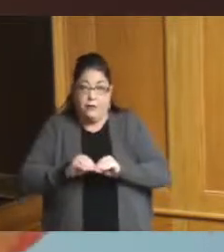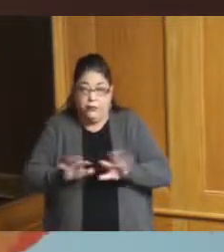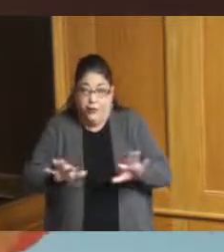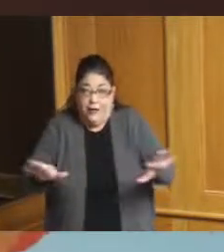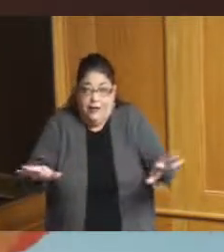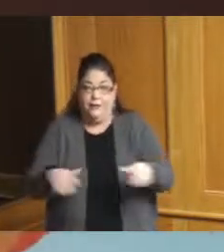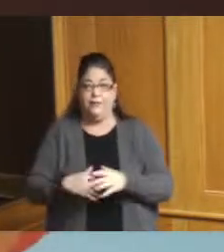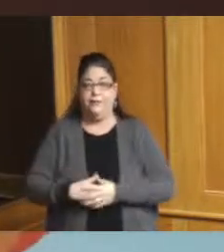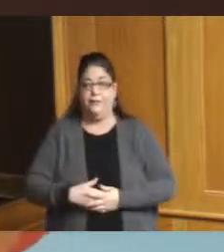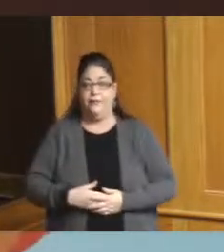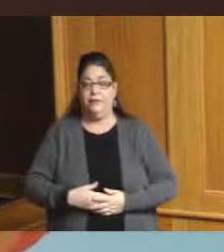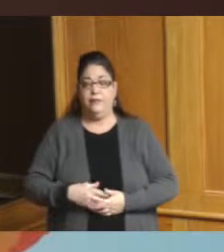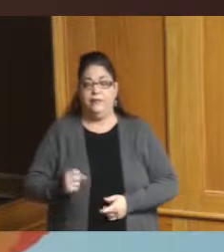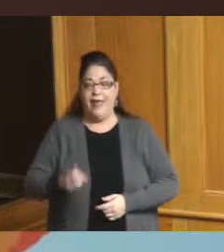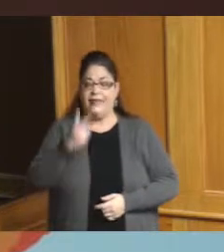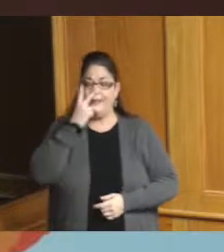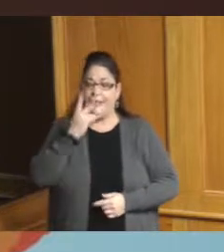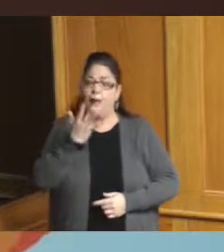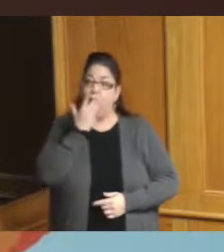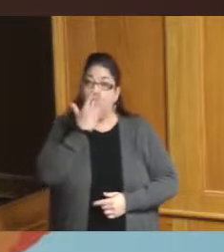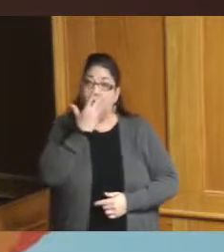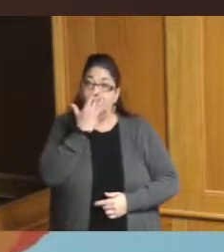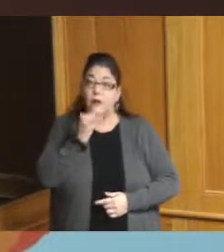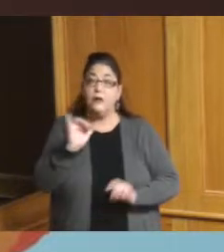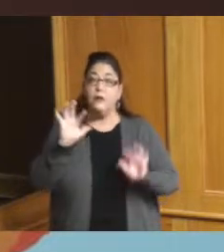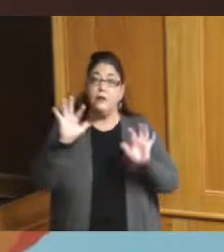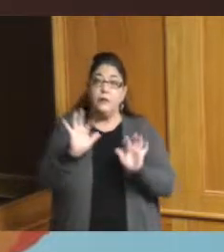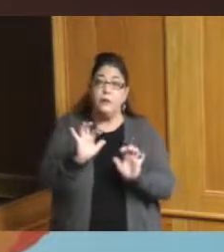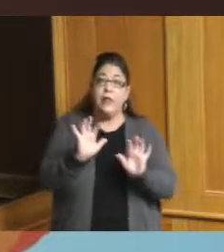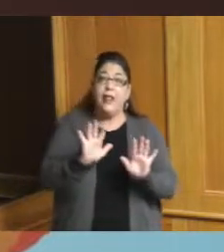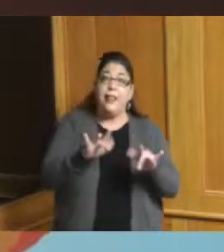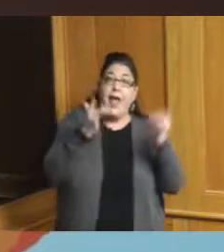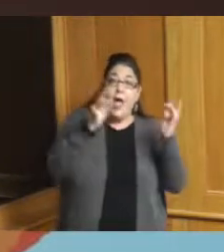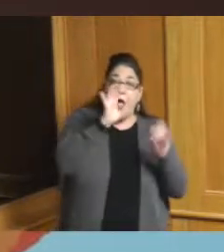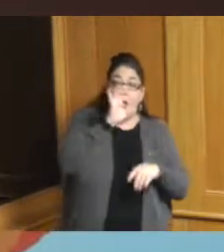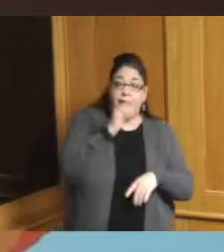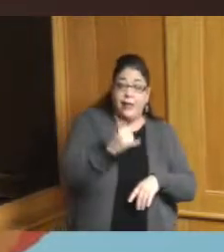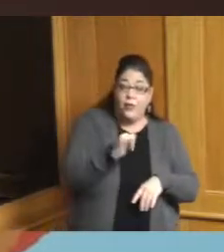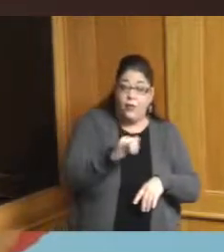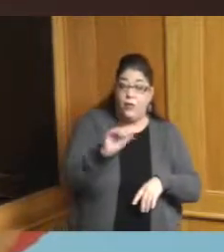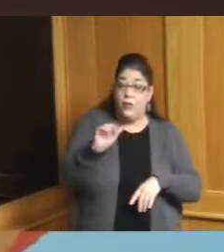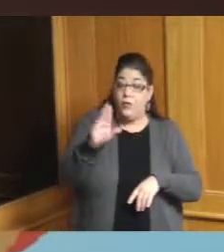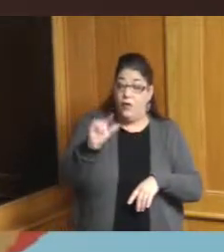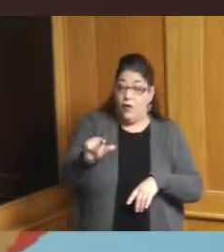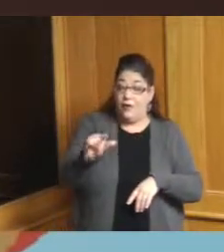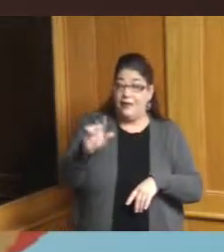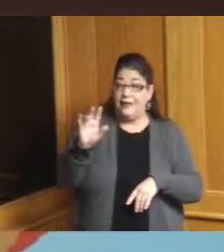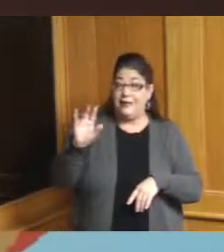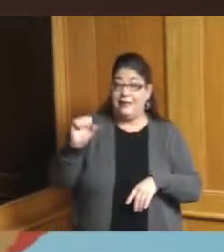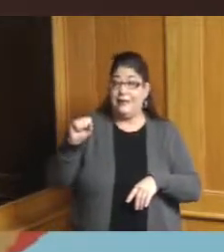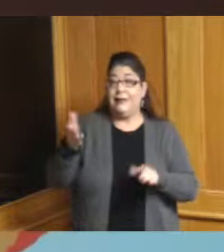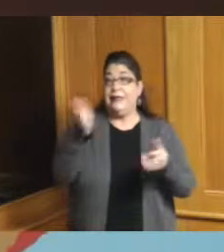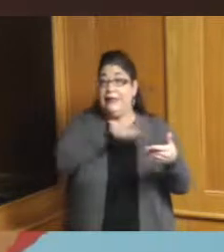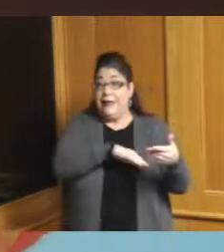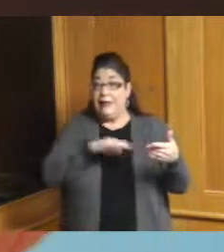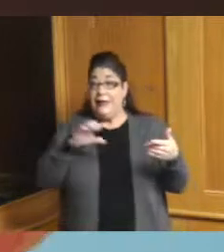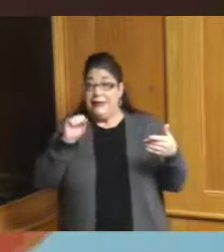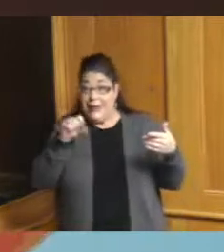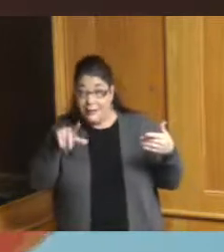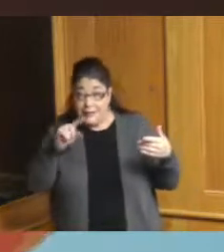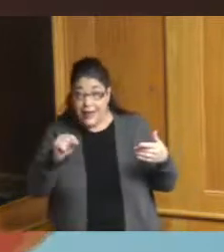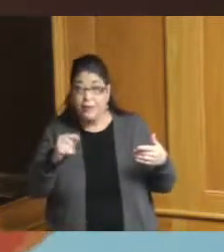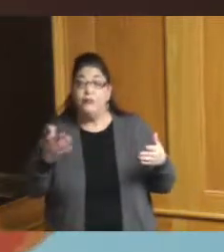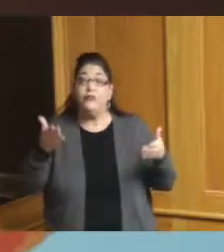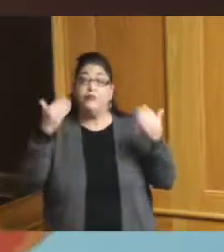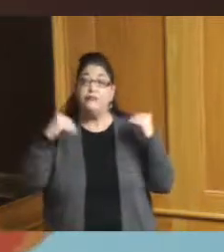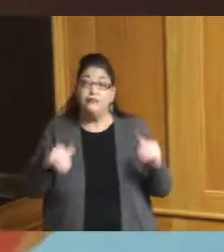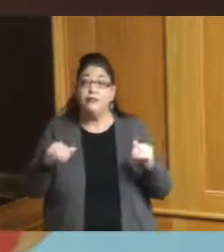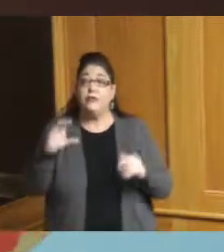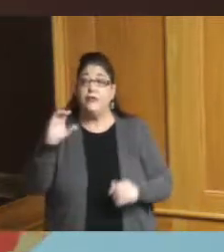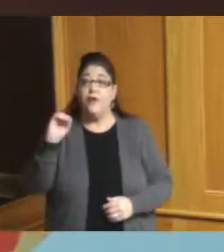you can see kind of the map change colors over time so this is august September October November